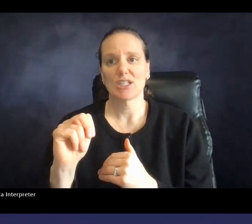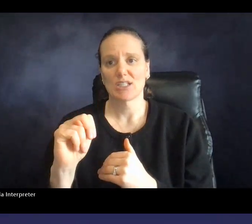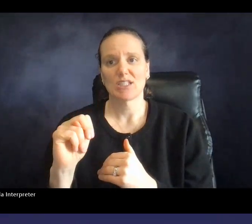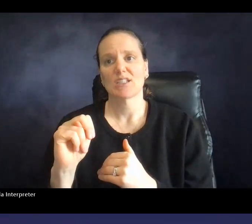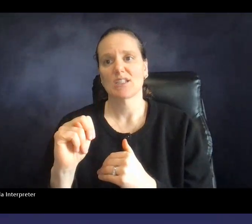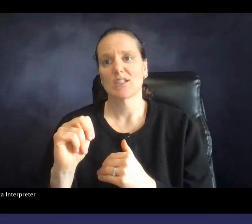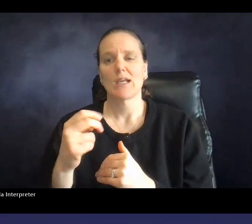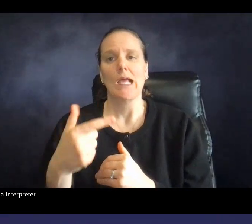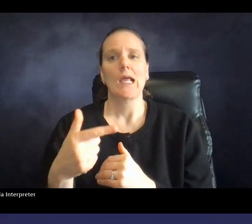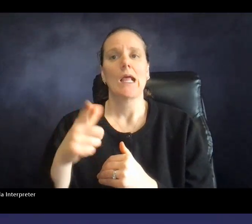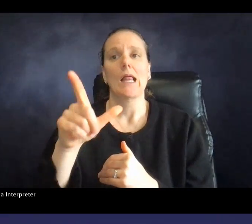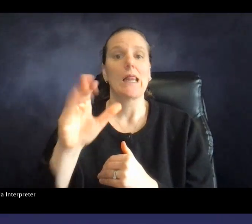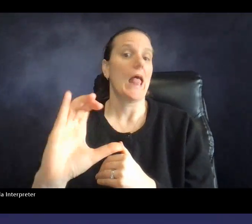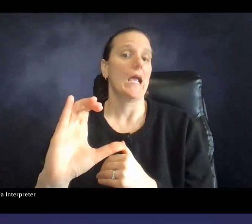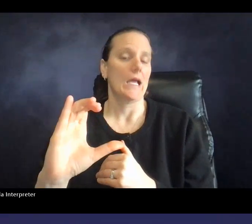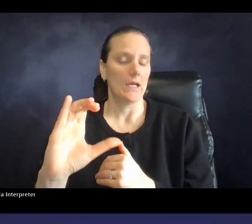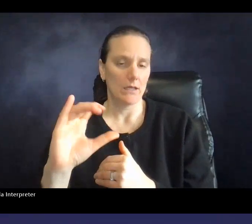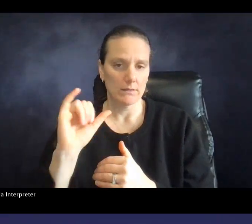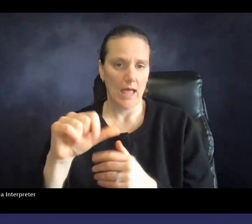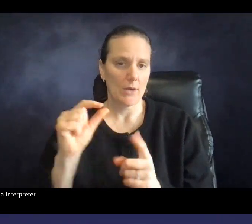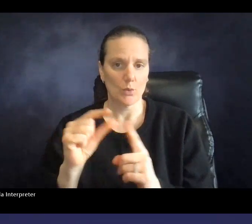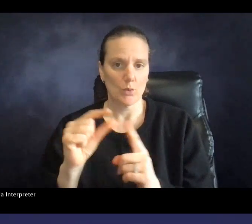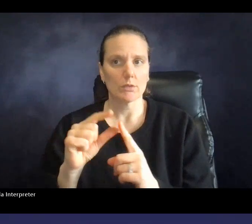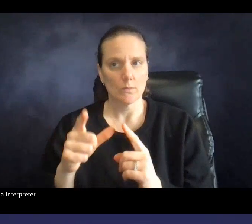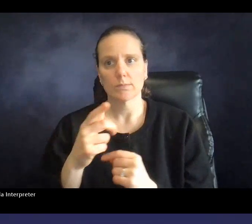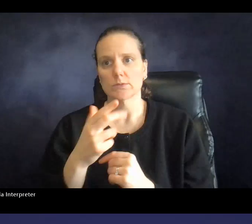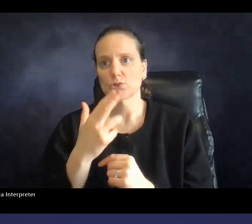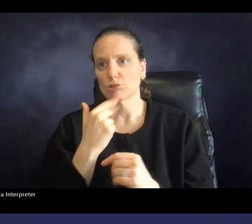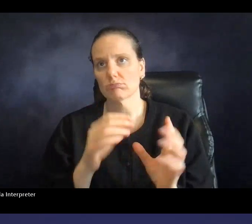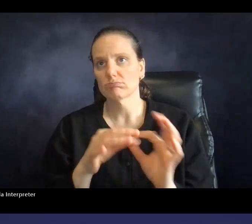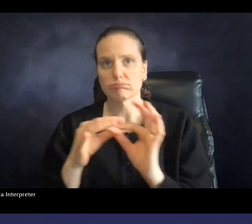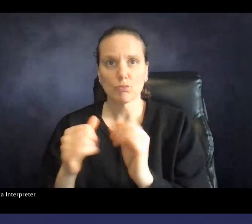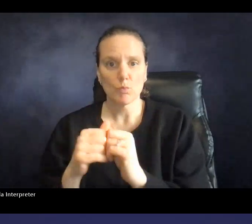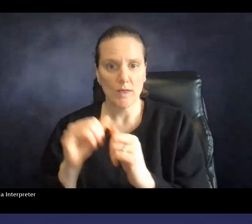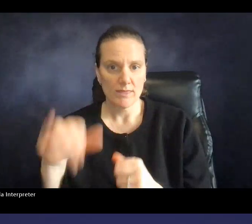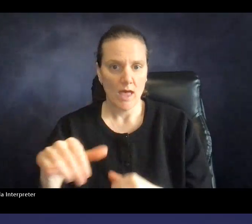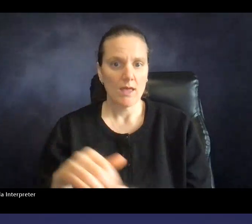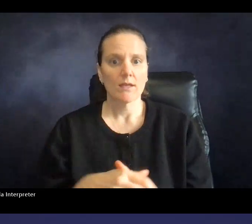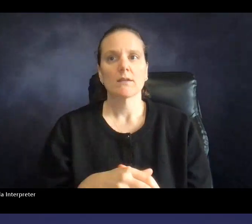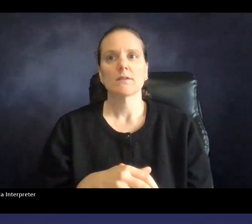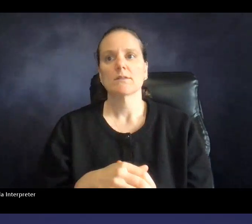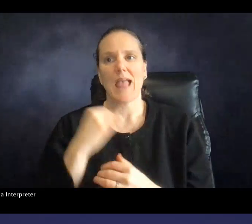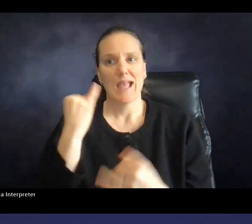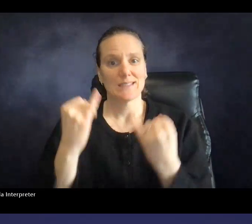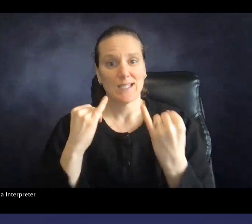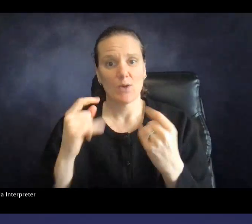GLYC is gonna be sugar associated with sugar. And so the idea when you, when you overheat meats